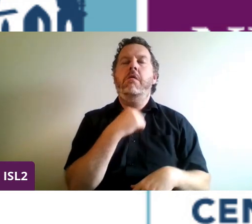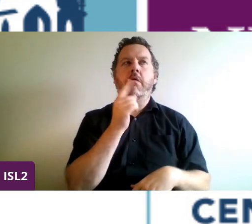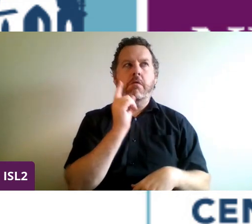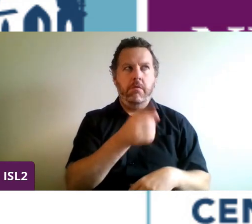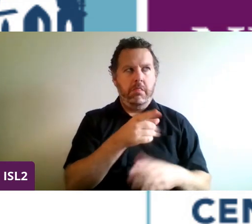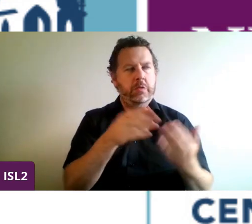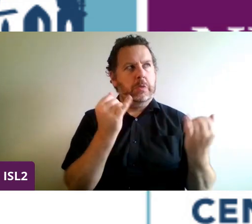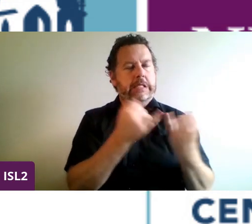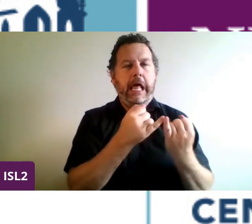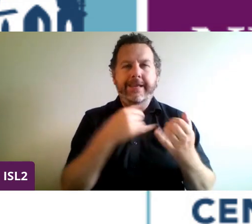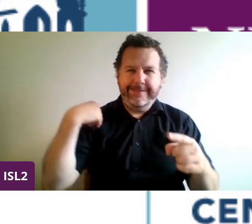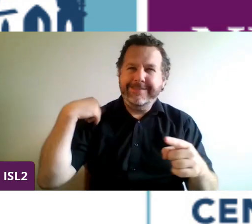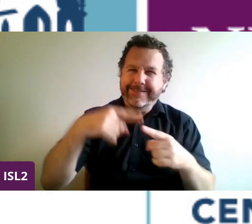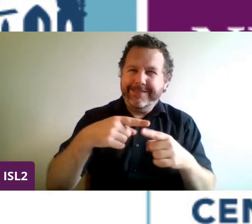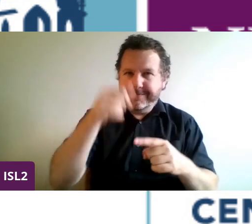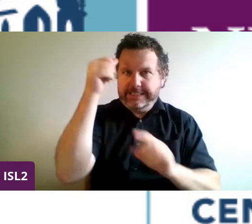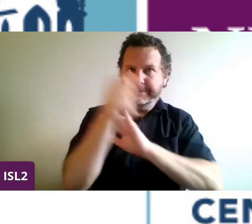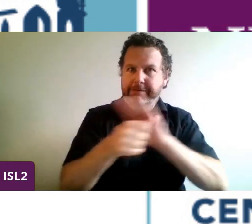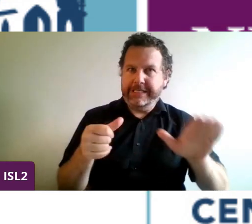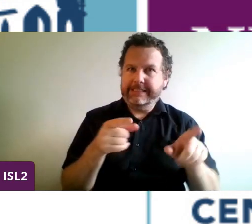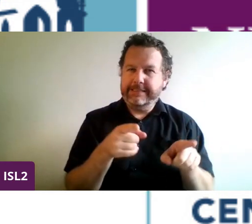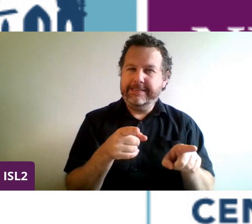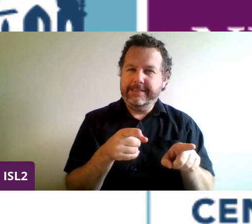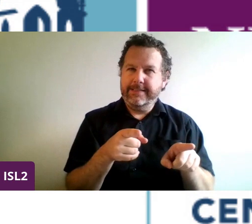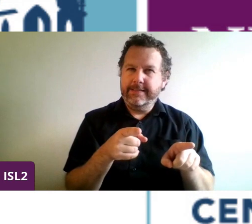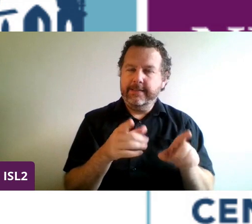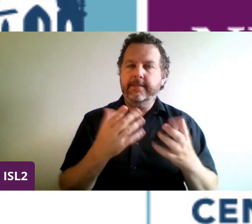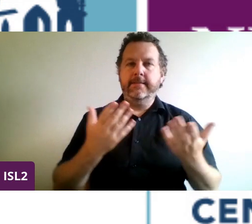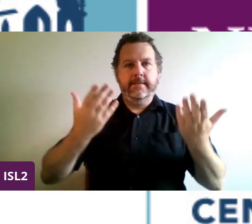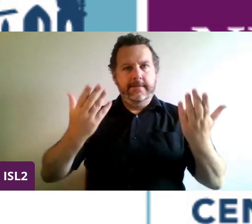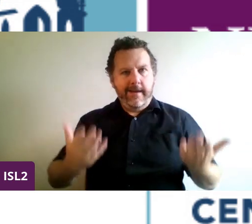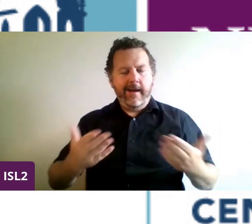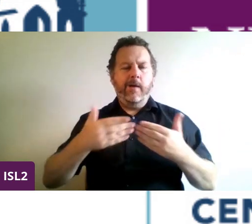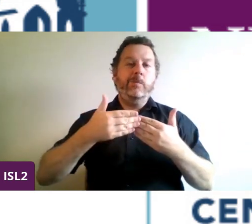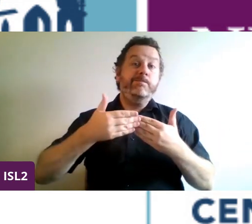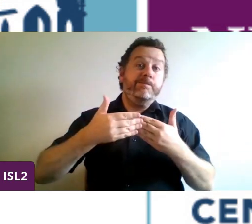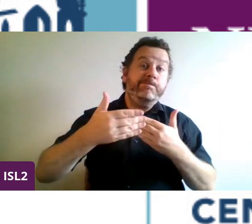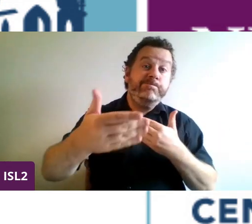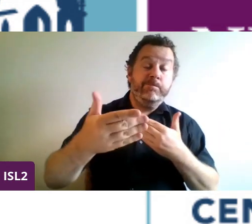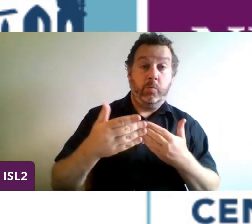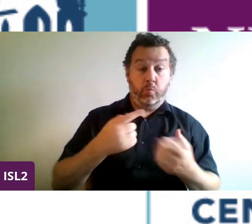facing a time when we can say to people think about what your life is like